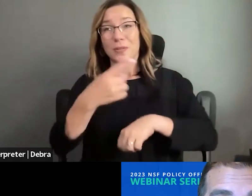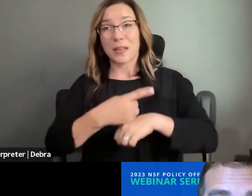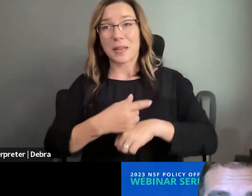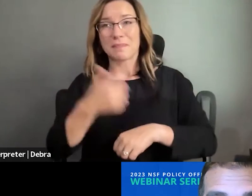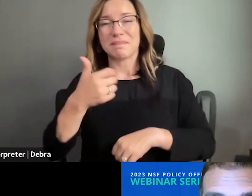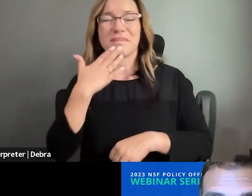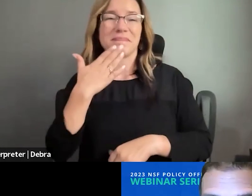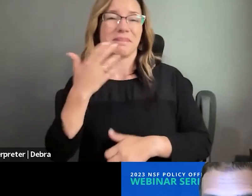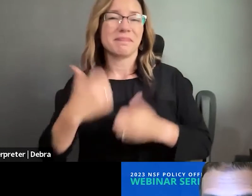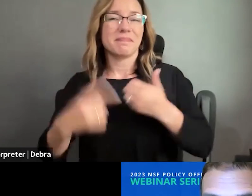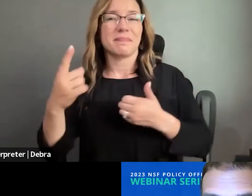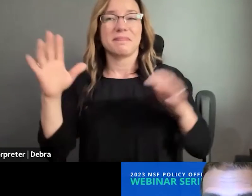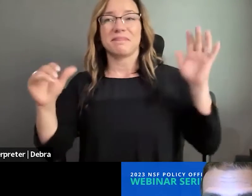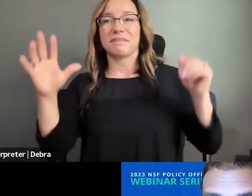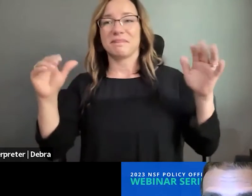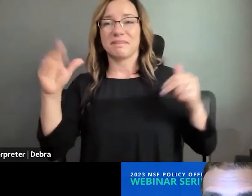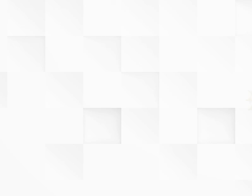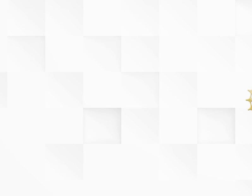Jean Feldman: Thanks everyone. Bye-bye.